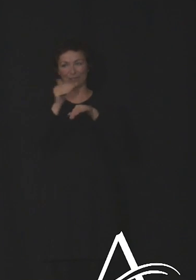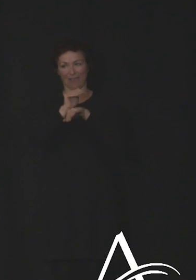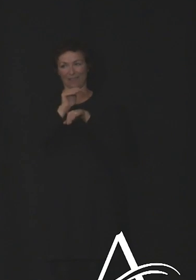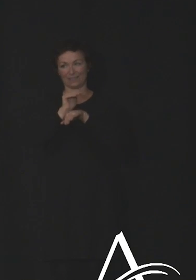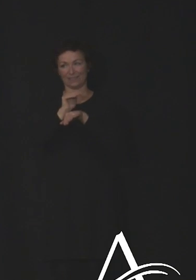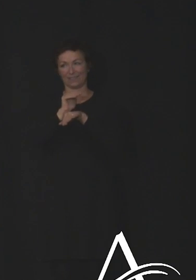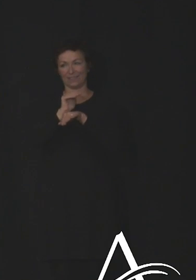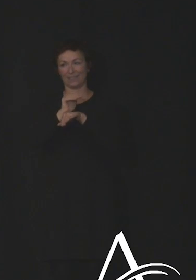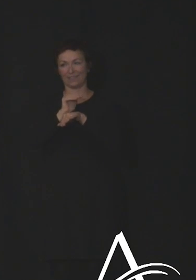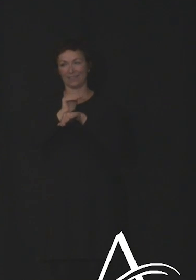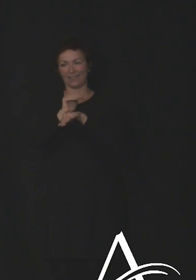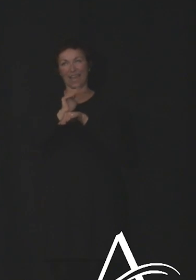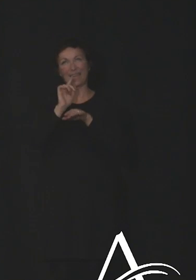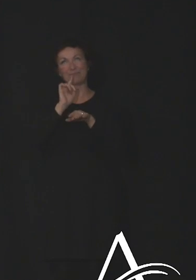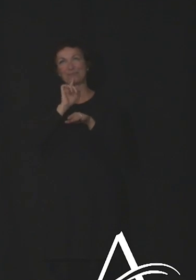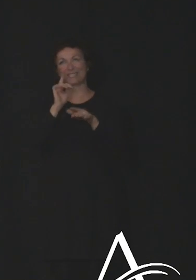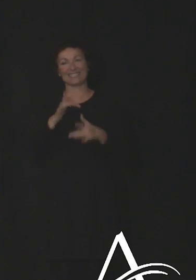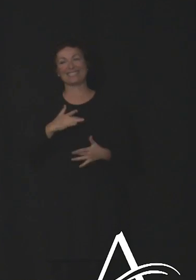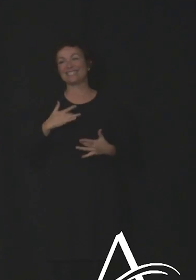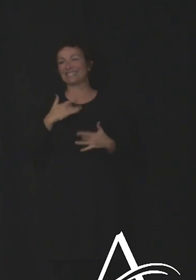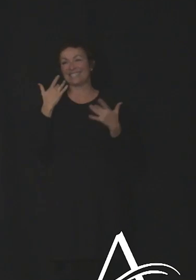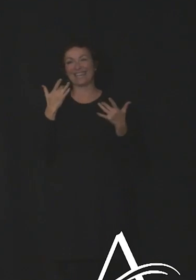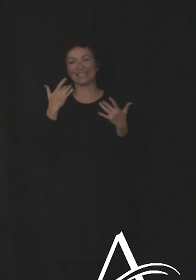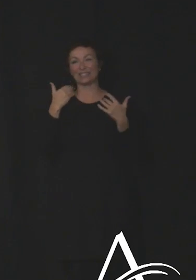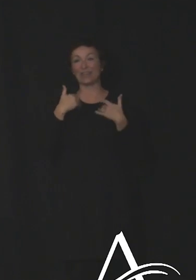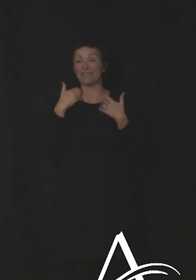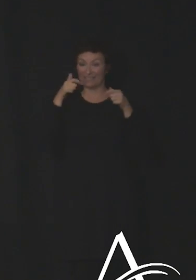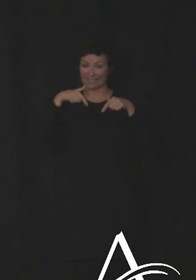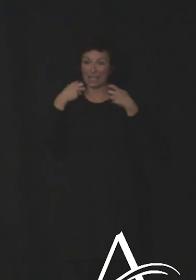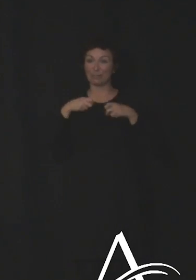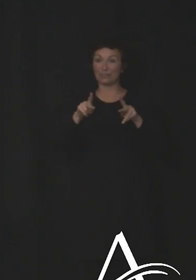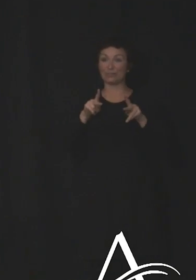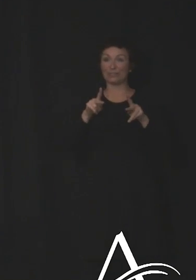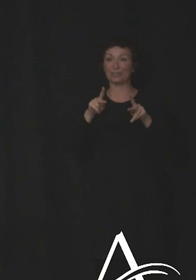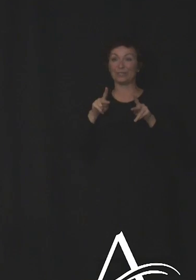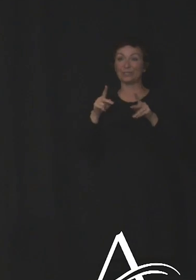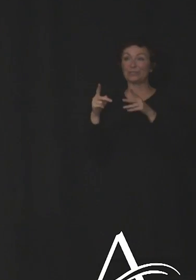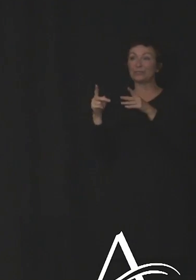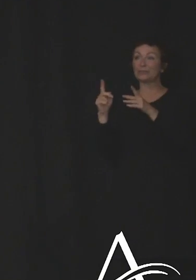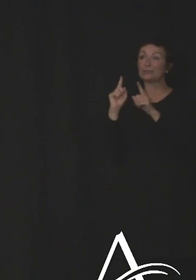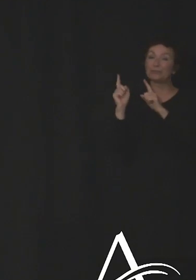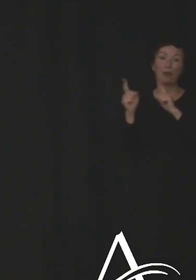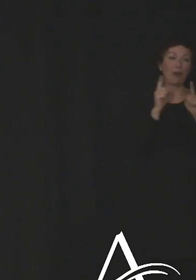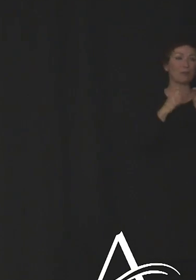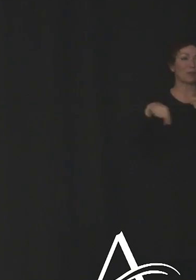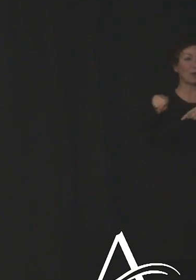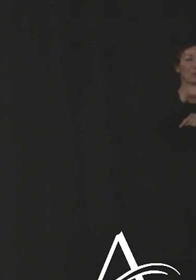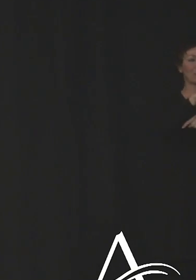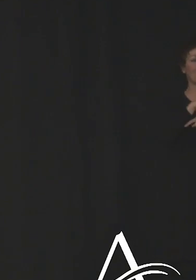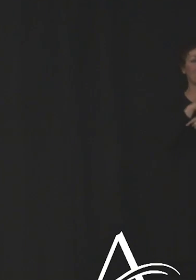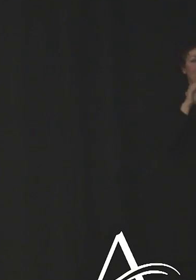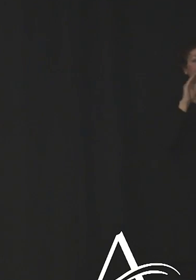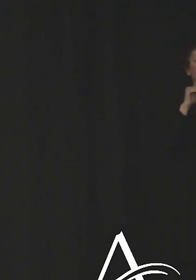I'm delighted to have had the opportunity to talk with you. And I hope to have the opportunity